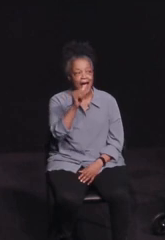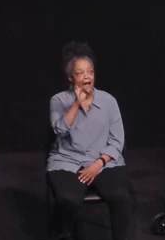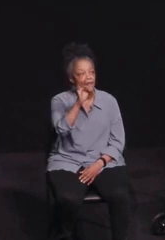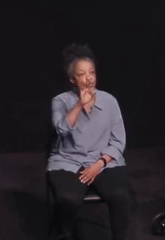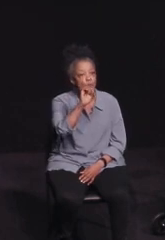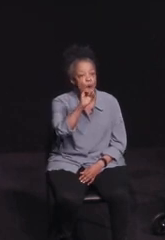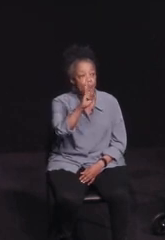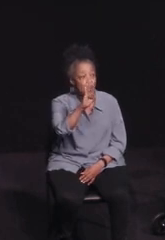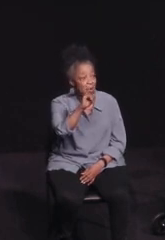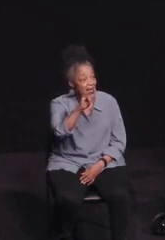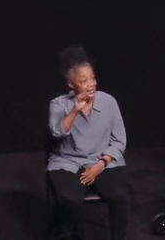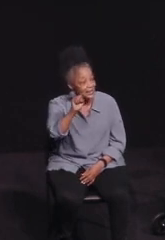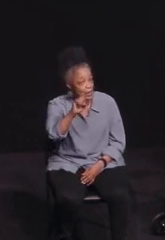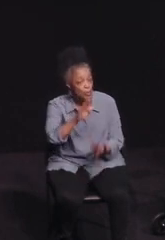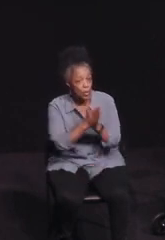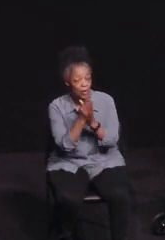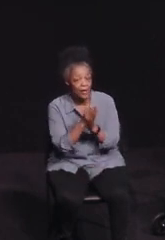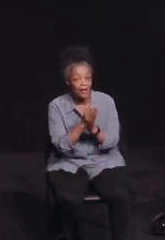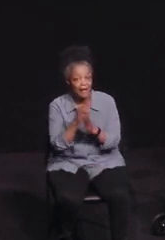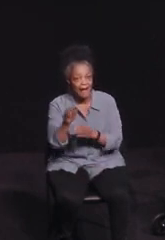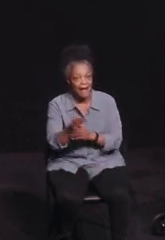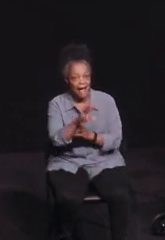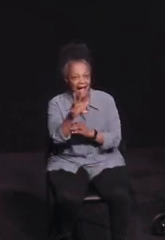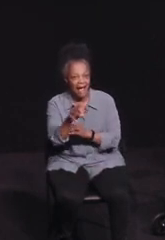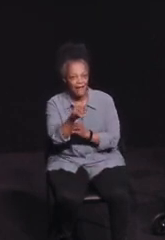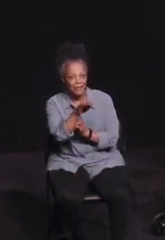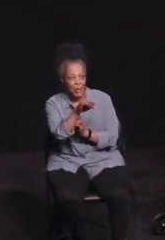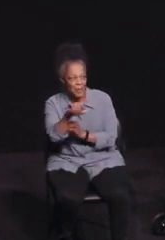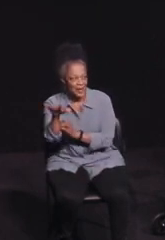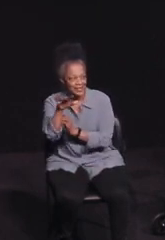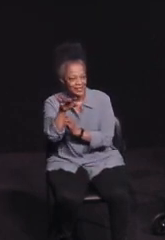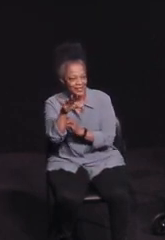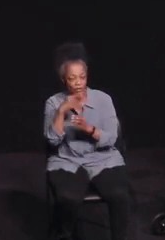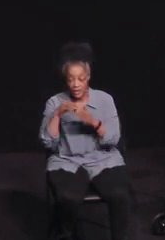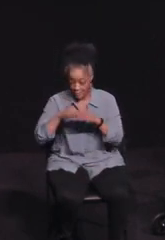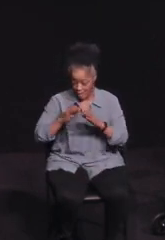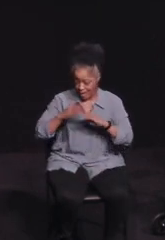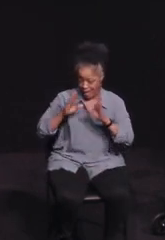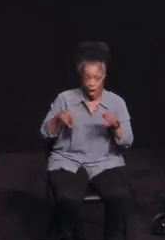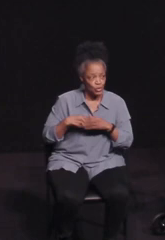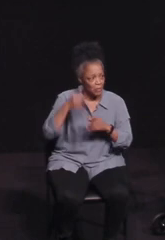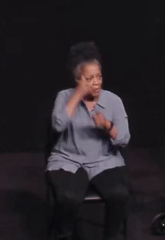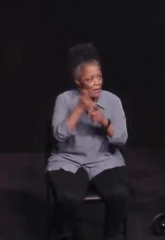in my household when my brothers were growing up. I'm a little bit older.